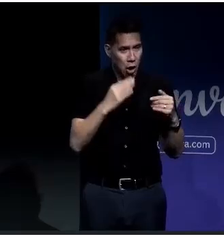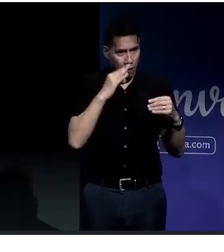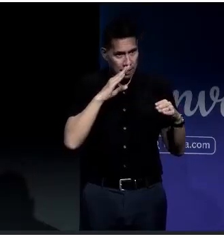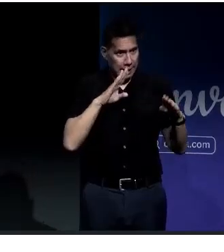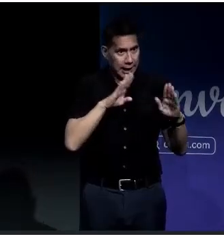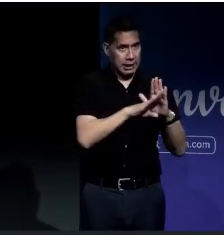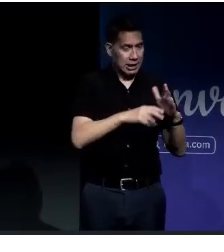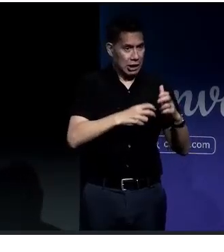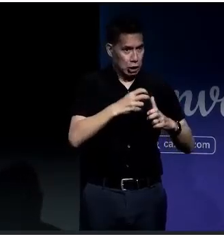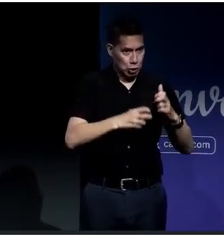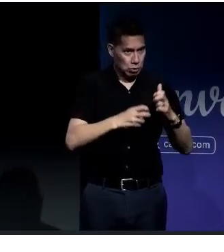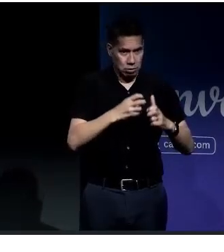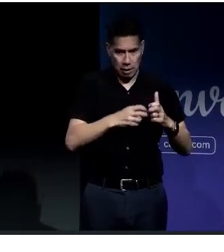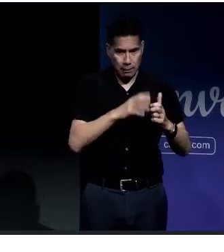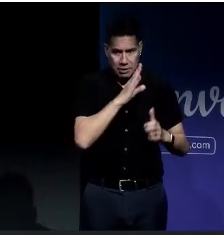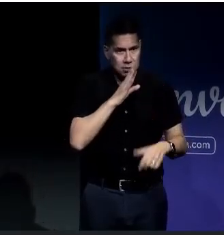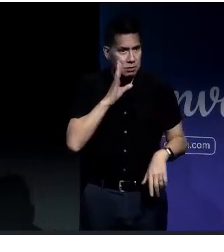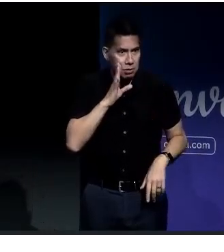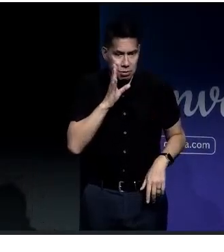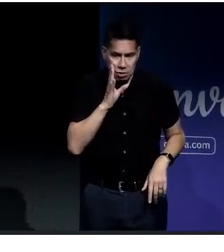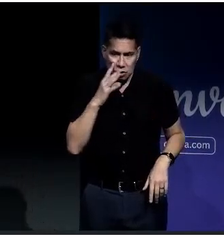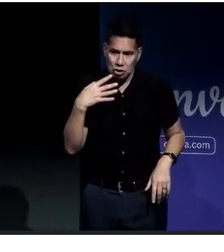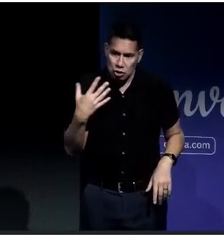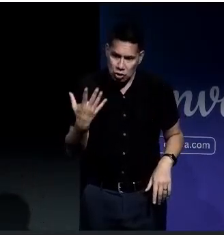So, uh, that's a high level of inefficiency.